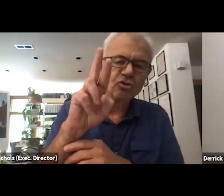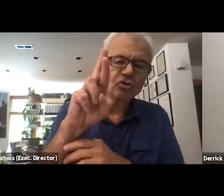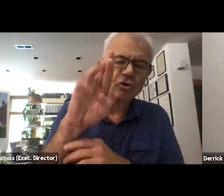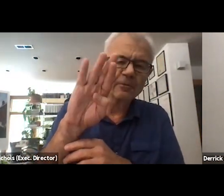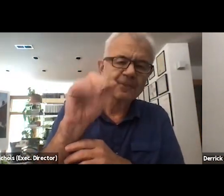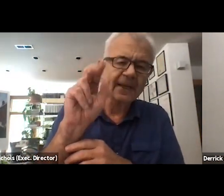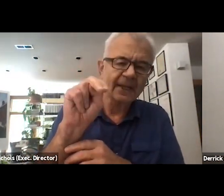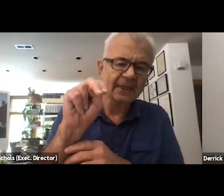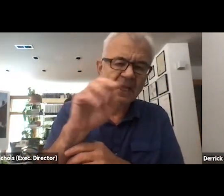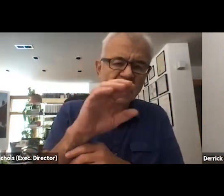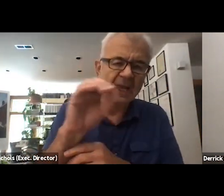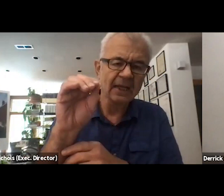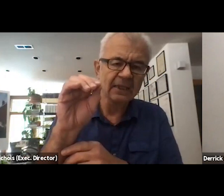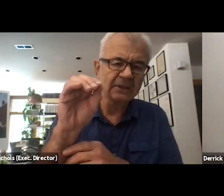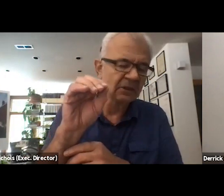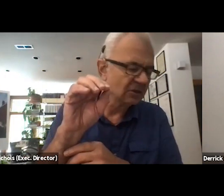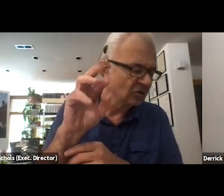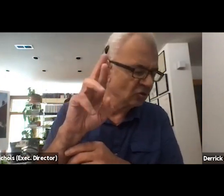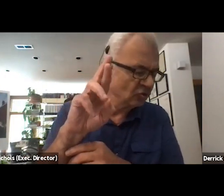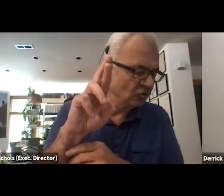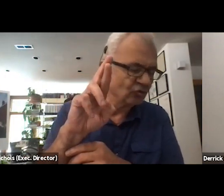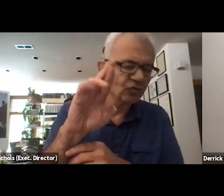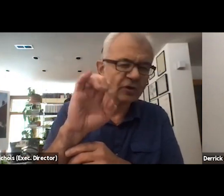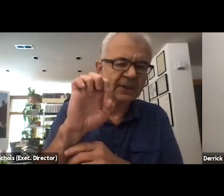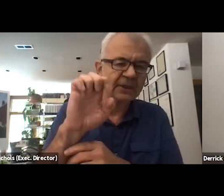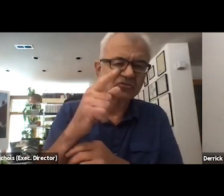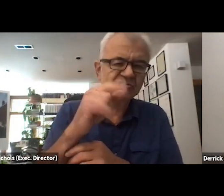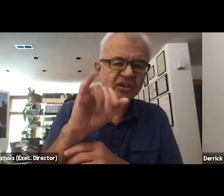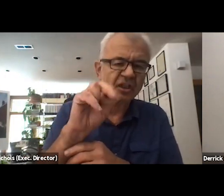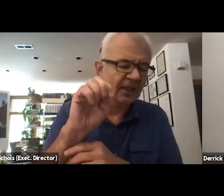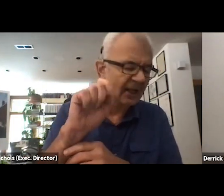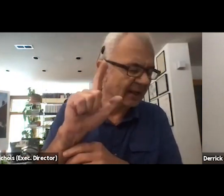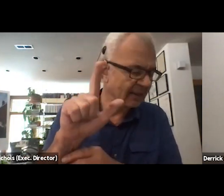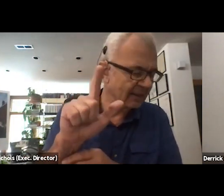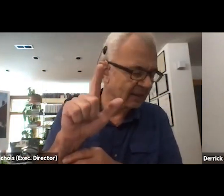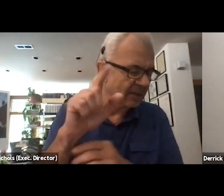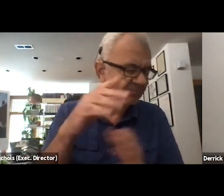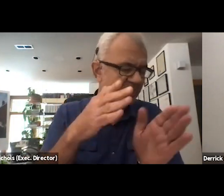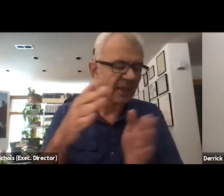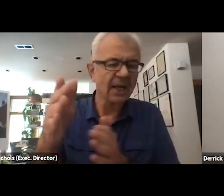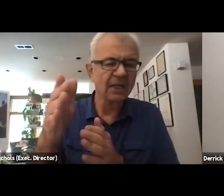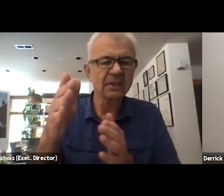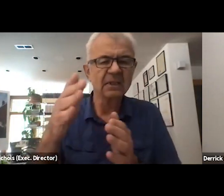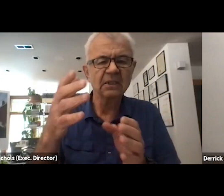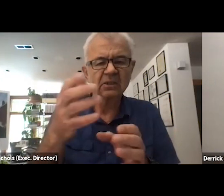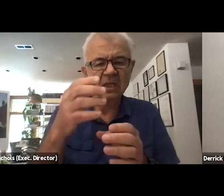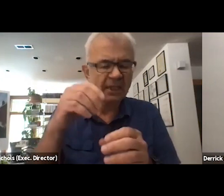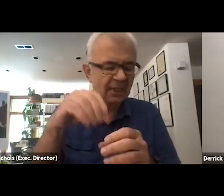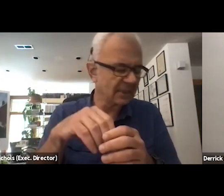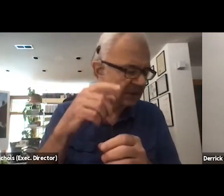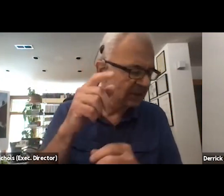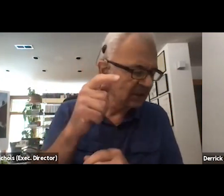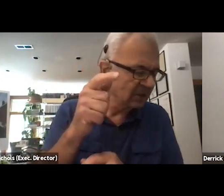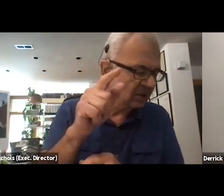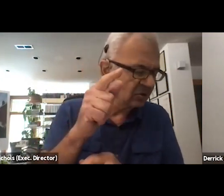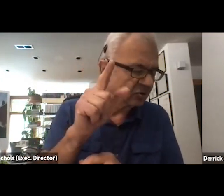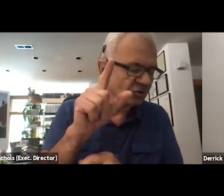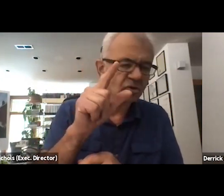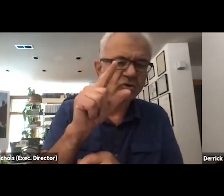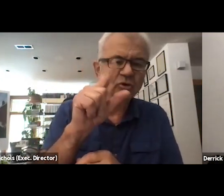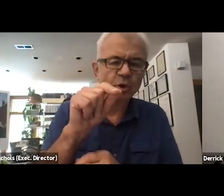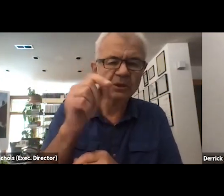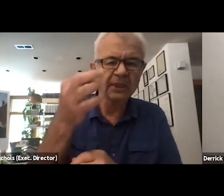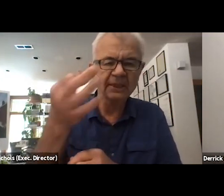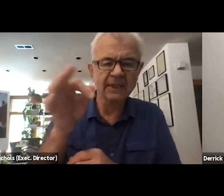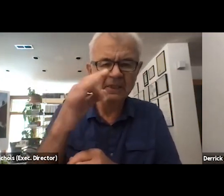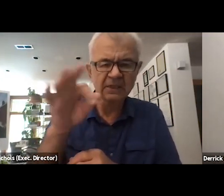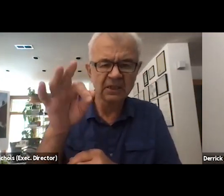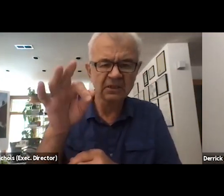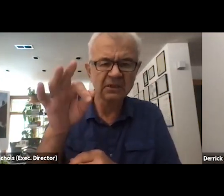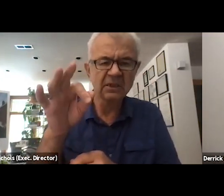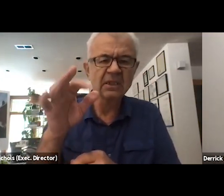Urban and Regional Planning.